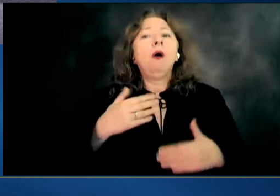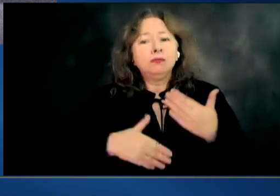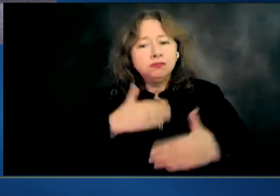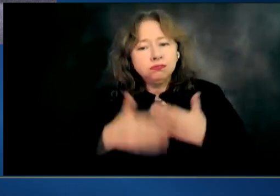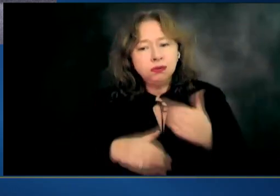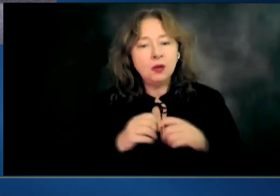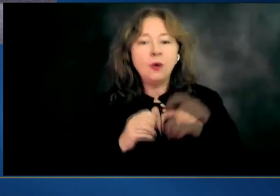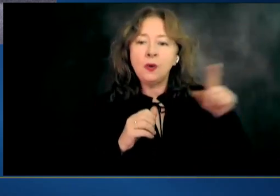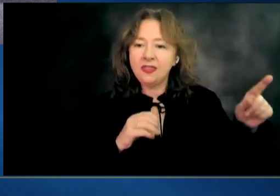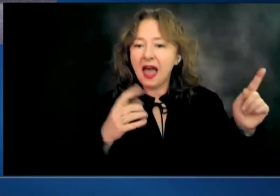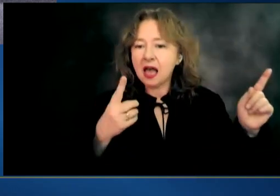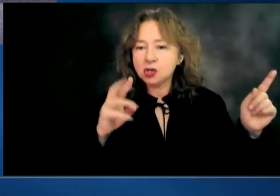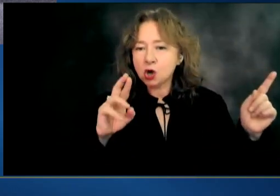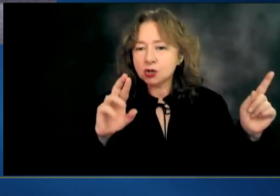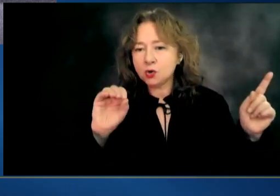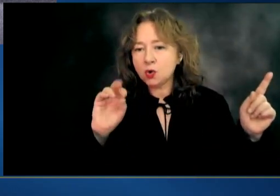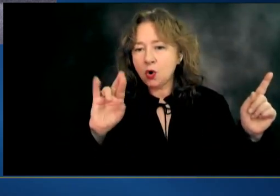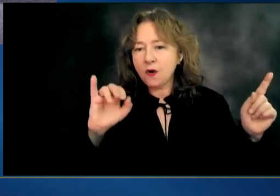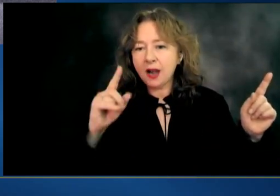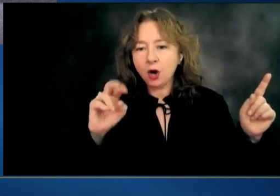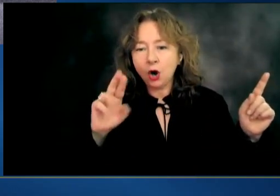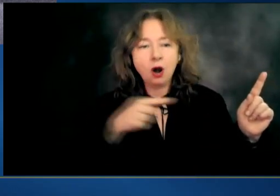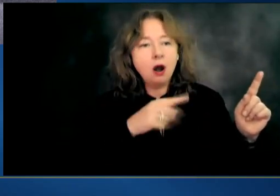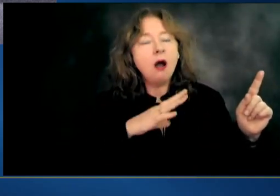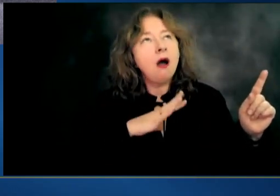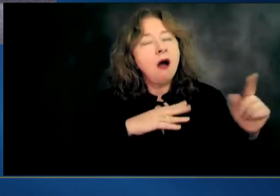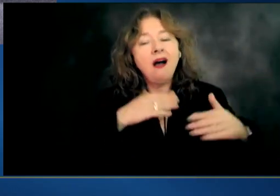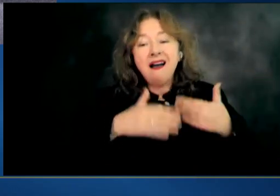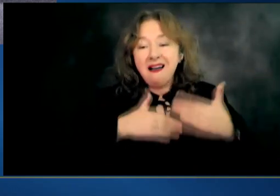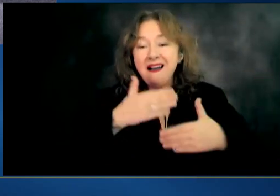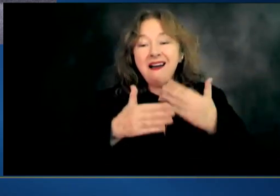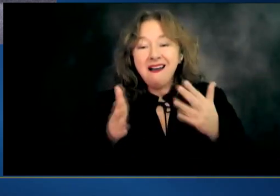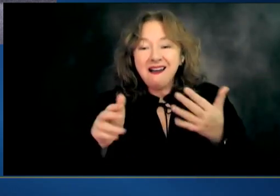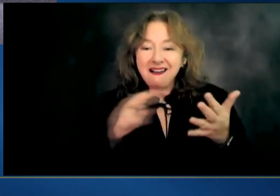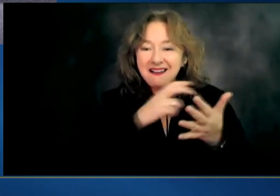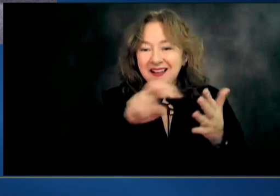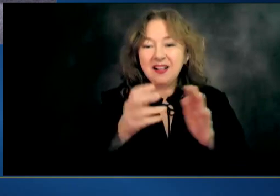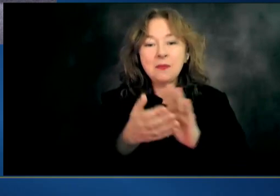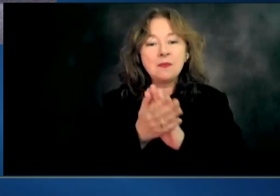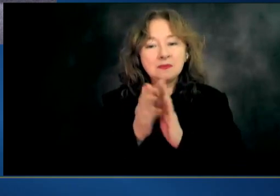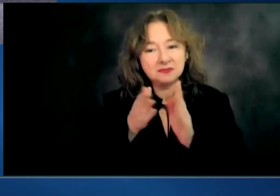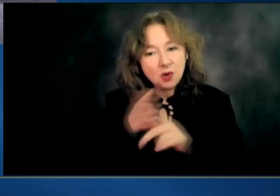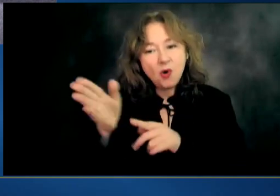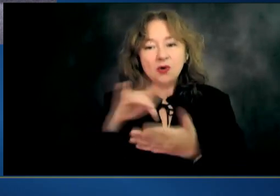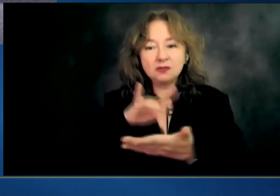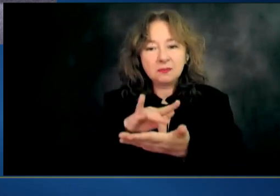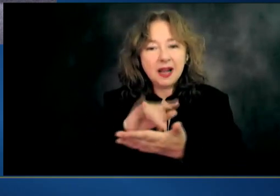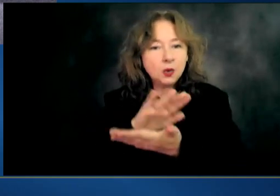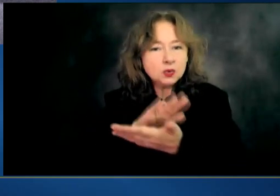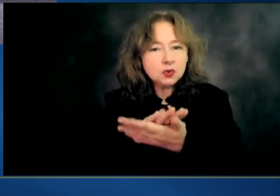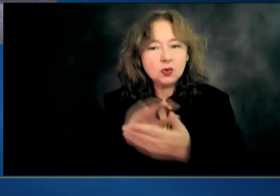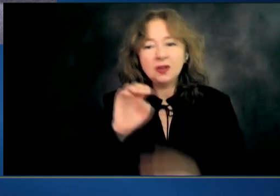I was able to continue down my medical career to go to medical school at East Carolina University.